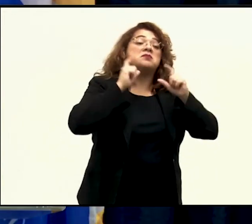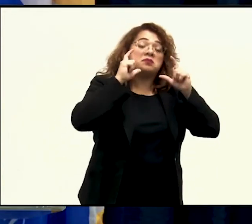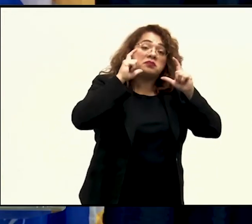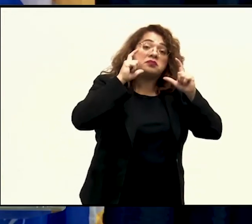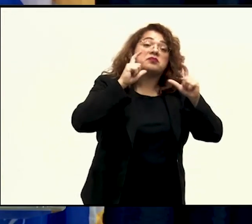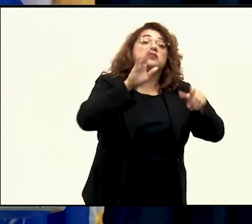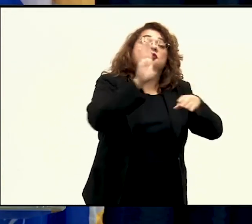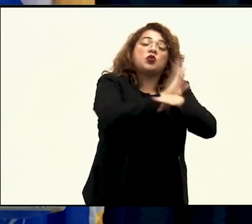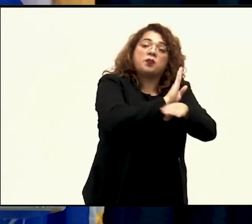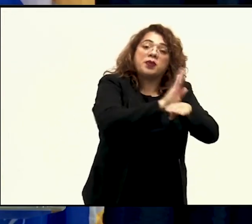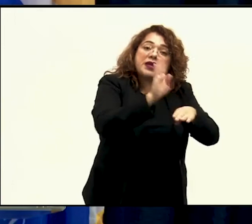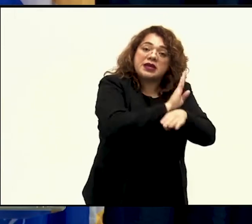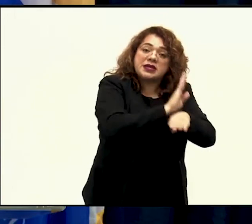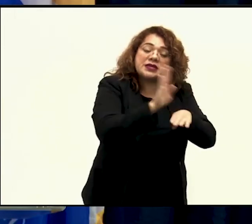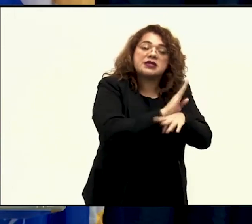and business establishments.